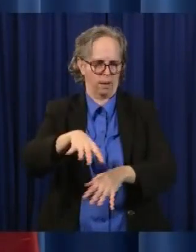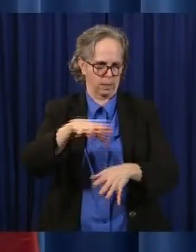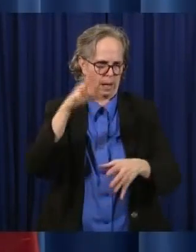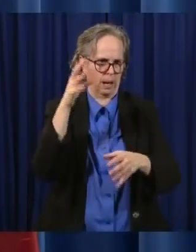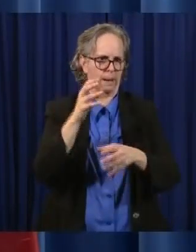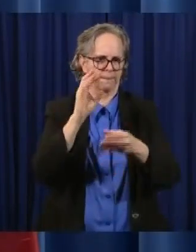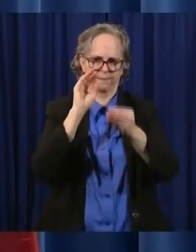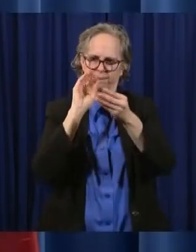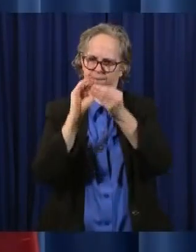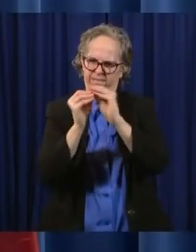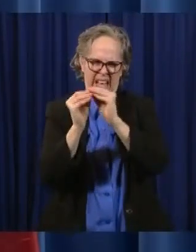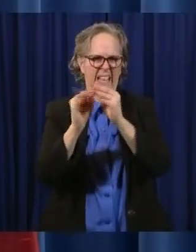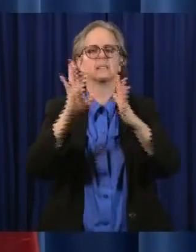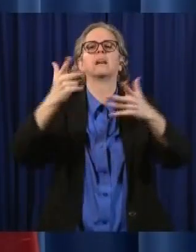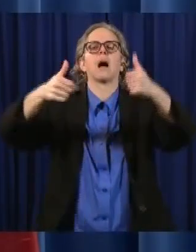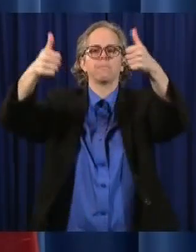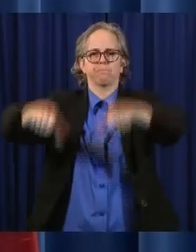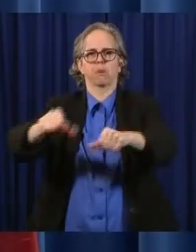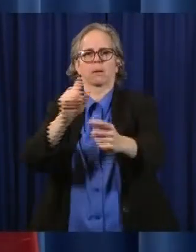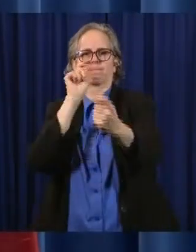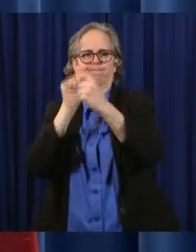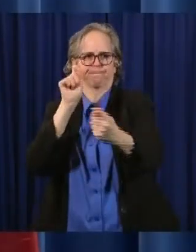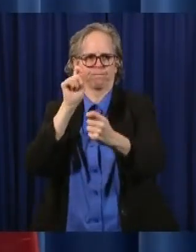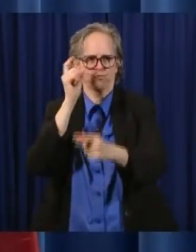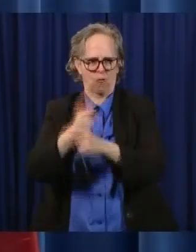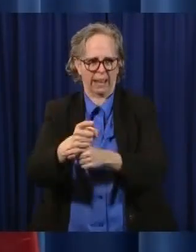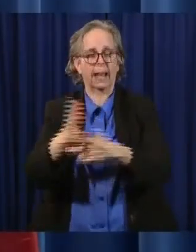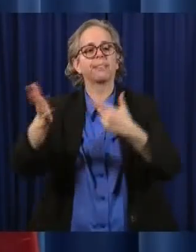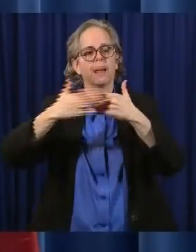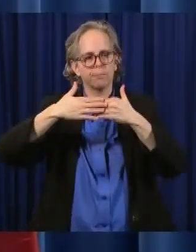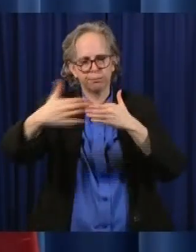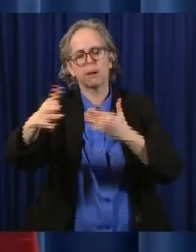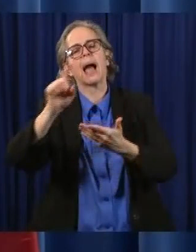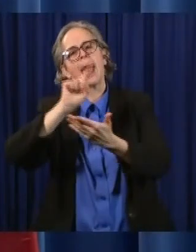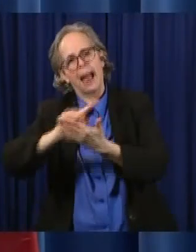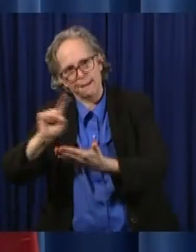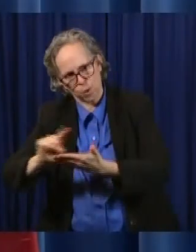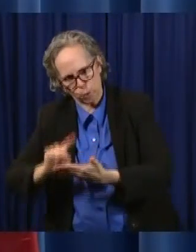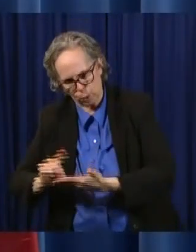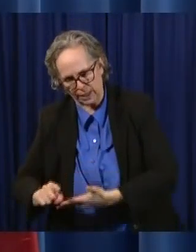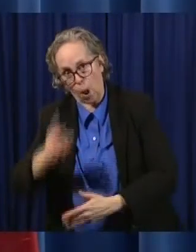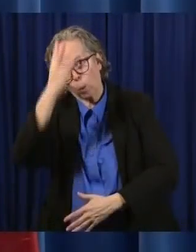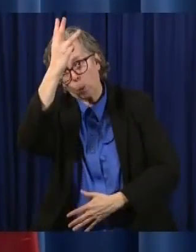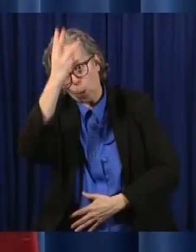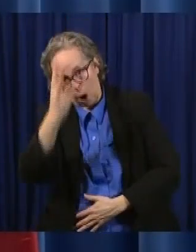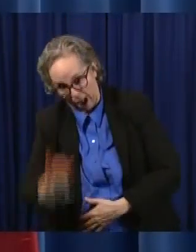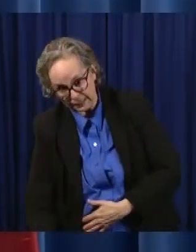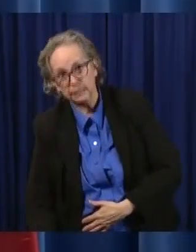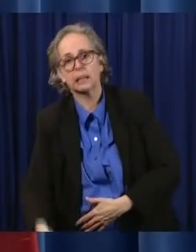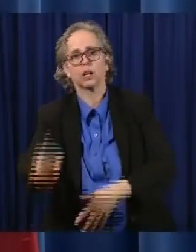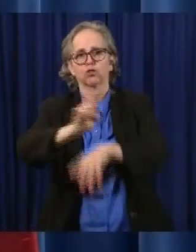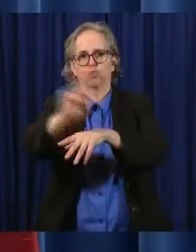IT HAS BEEN CORRECTED AND WE WILL BE POSTING UPDATED DATA 00 P.M.